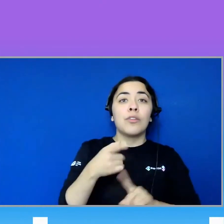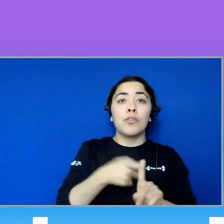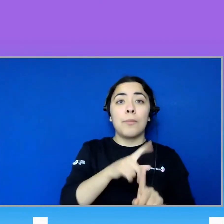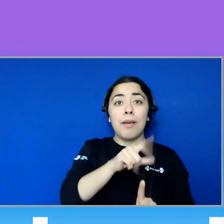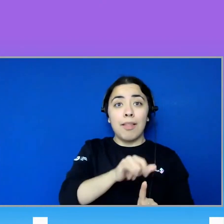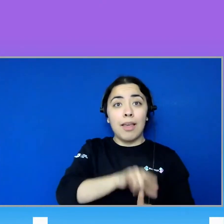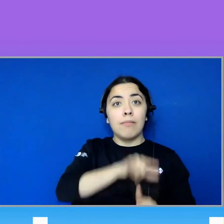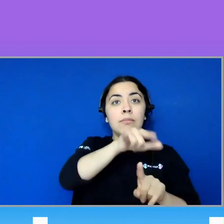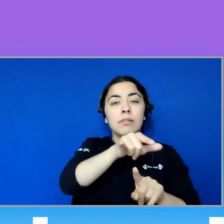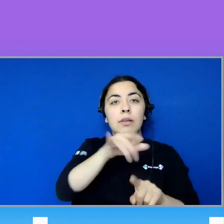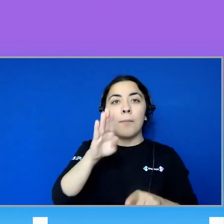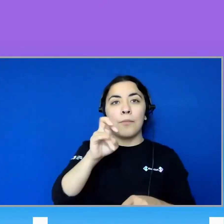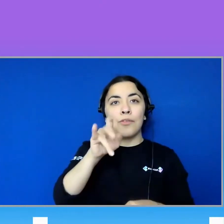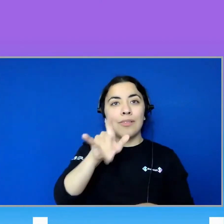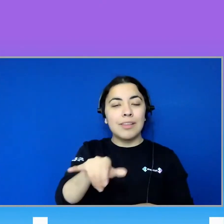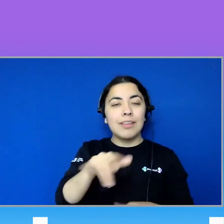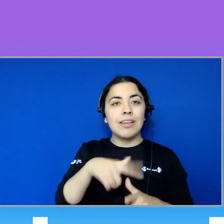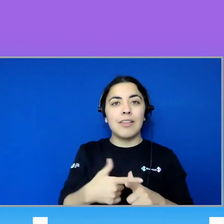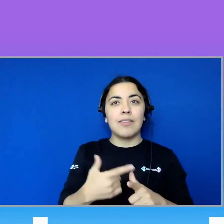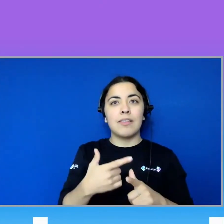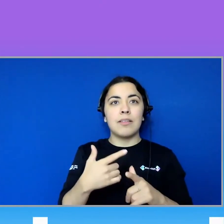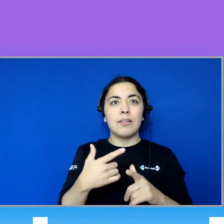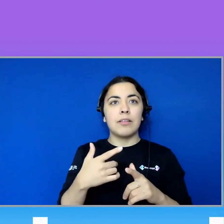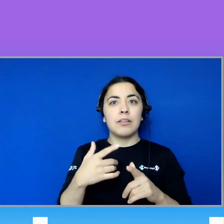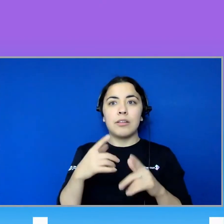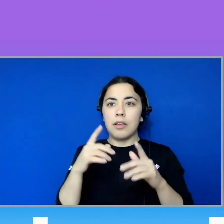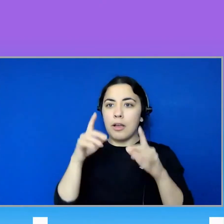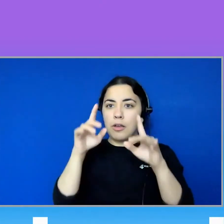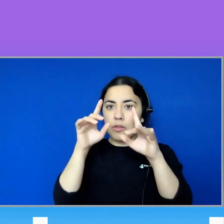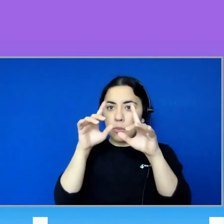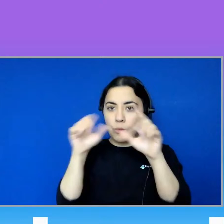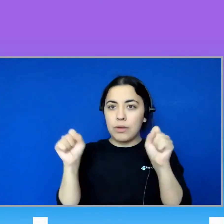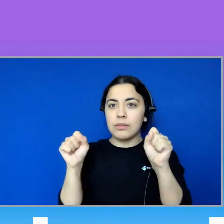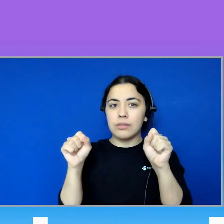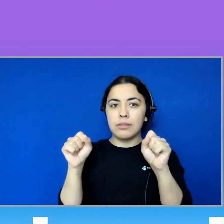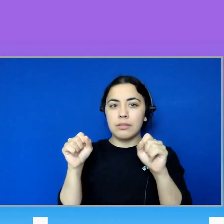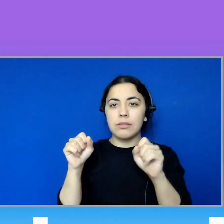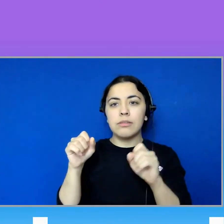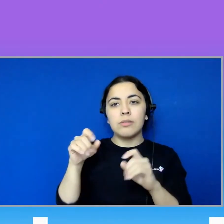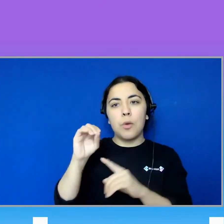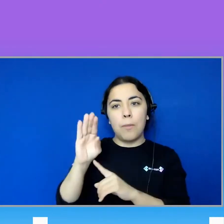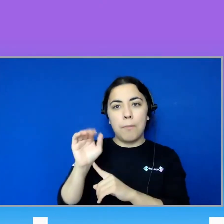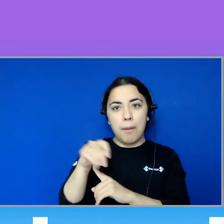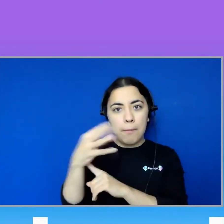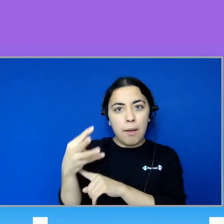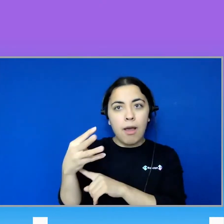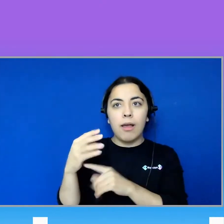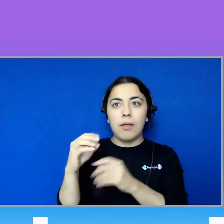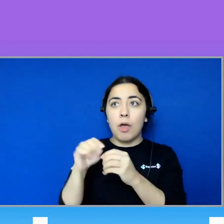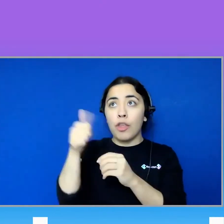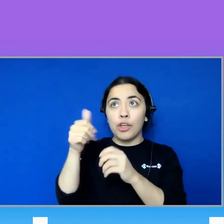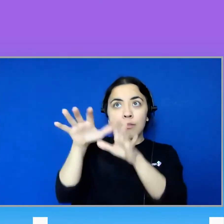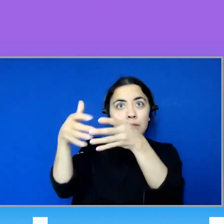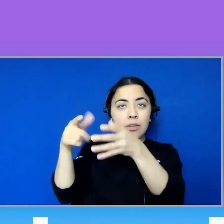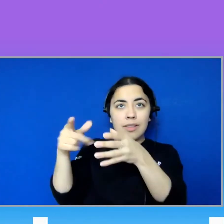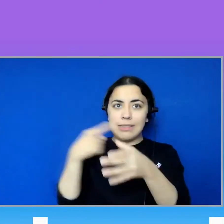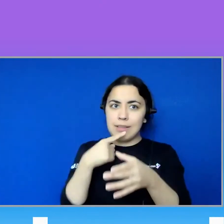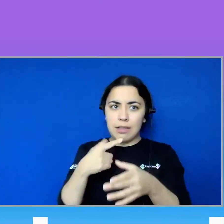and the president, Mrs. Obama and Higher Ground said, we